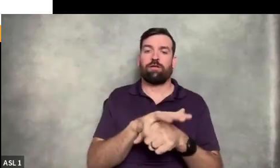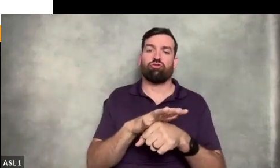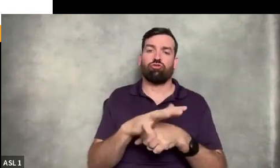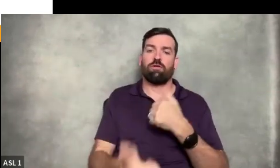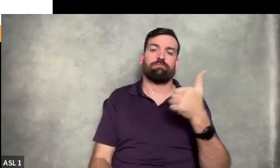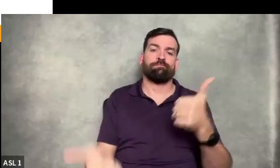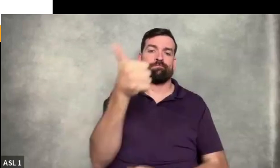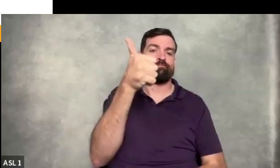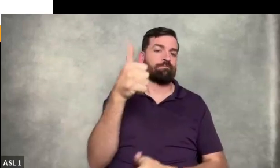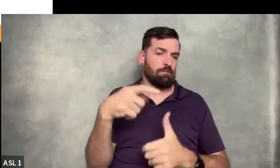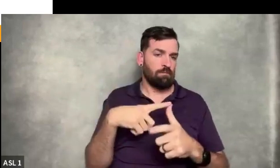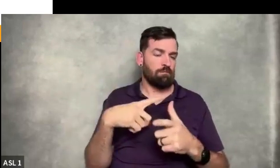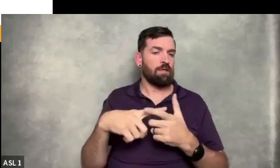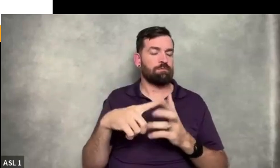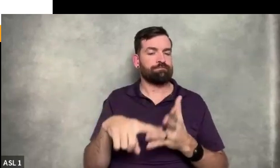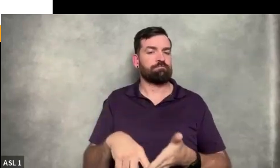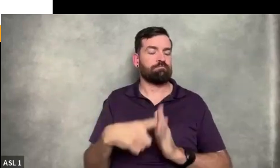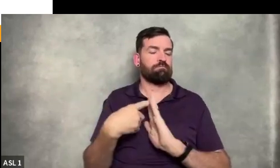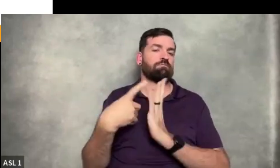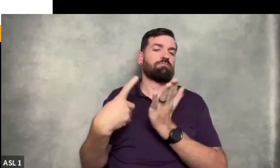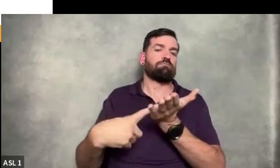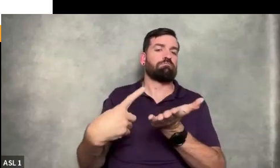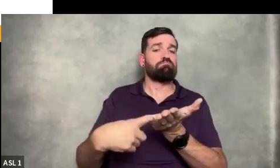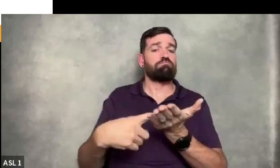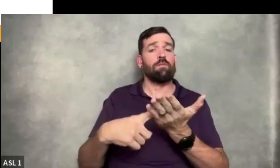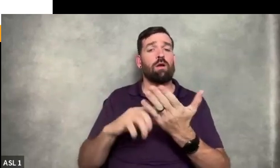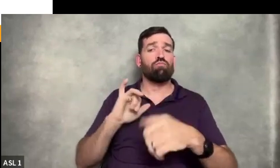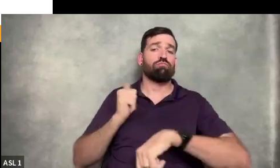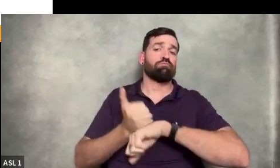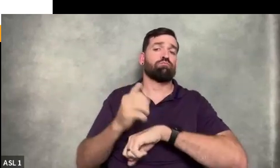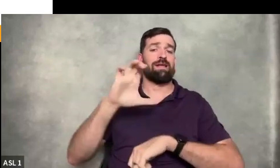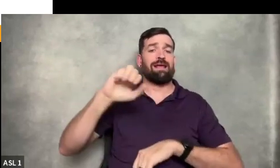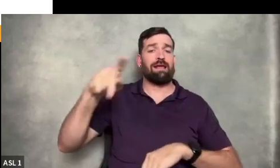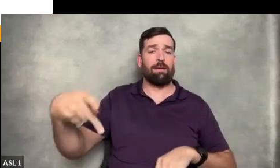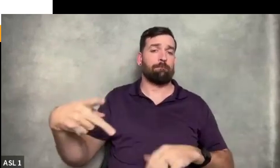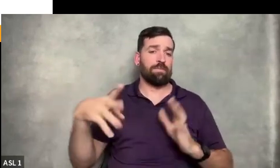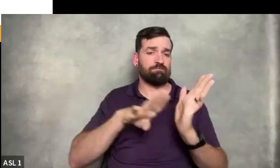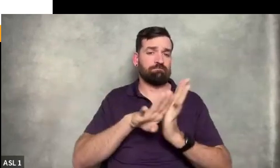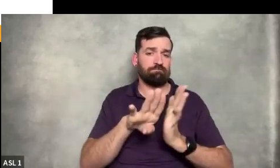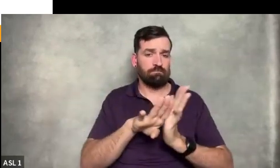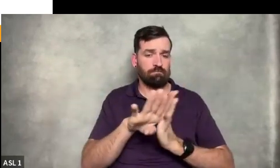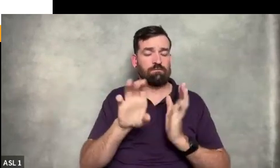start to think about putting a proposed corrective action plan together so that you can submit it no